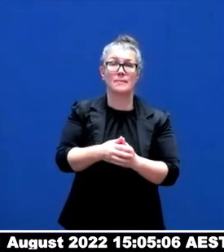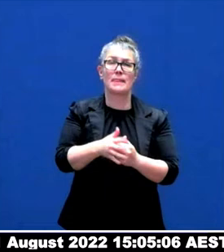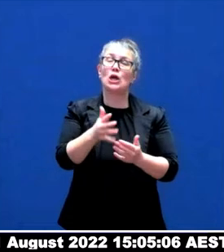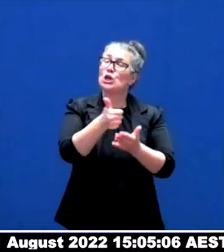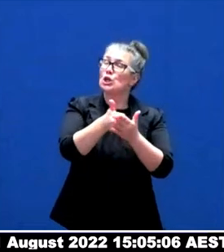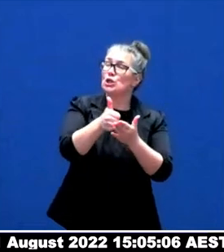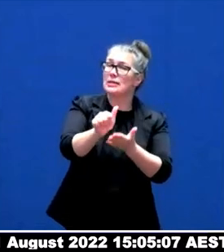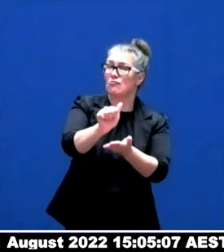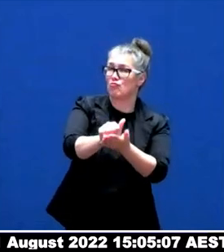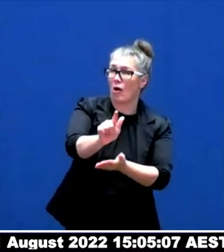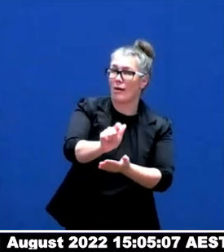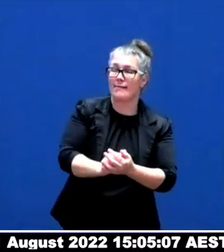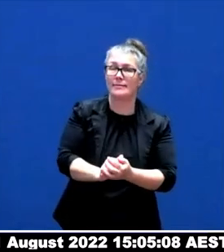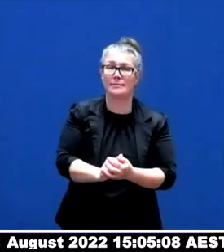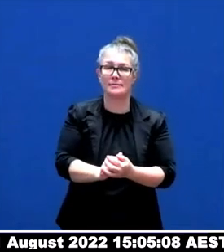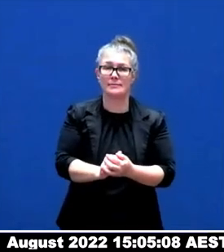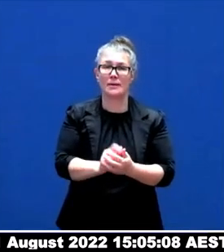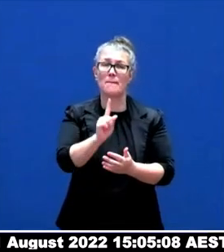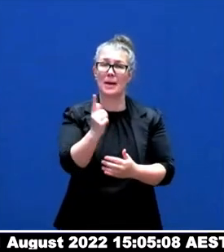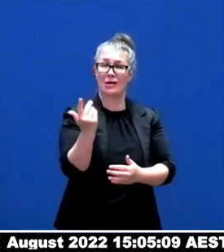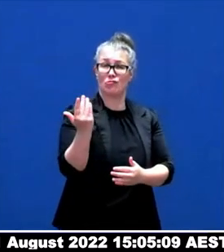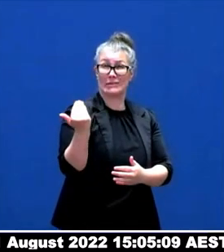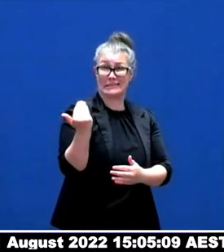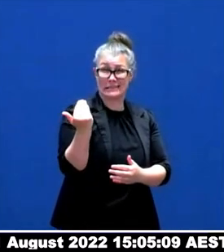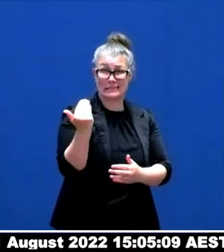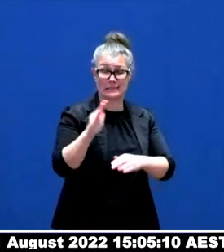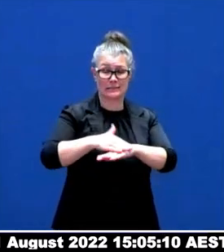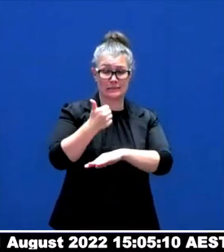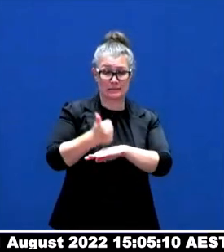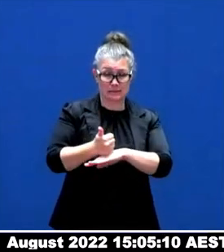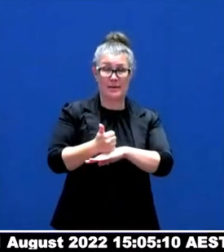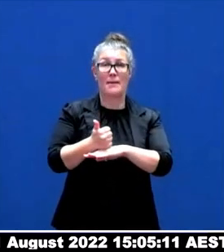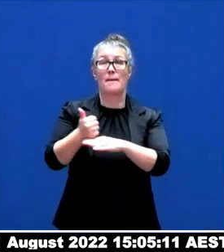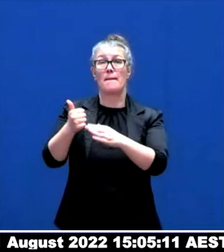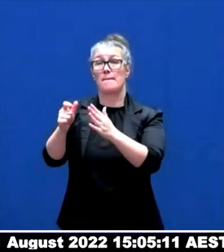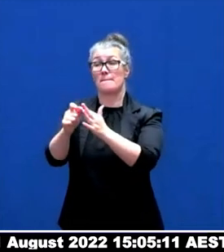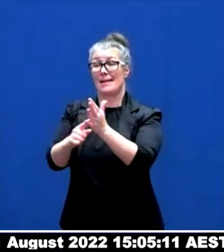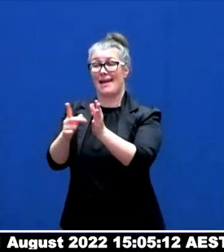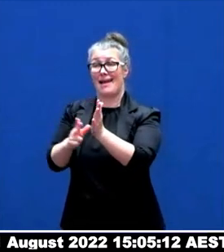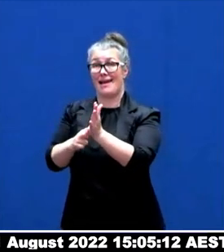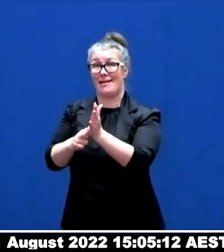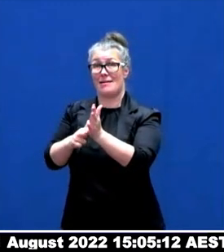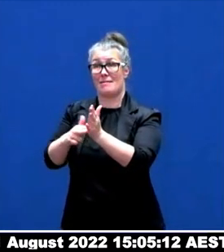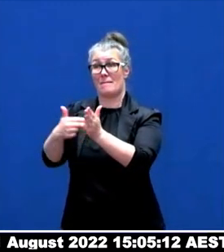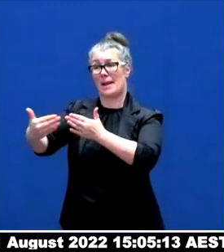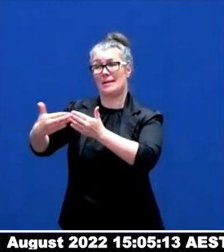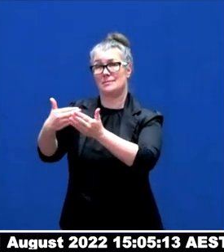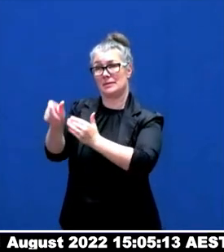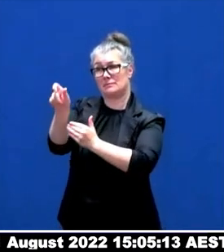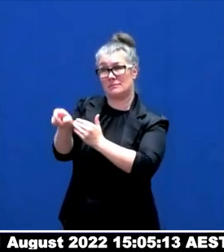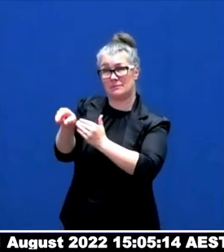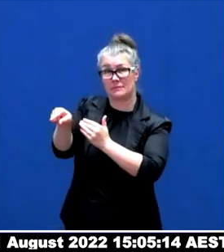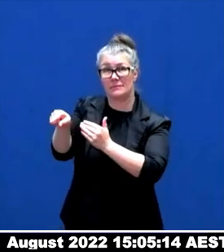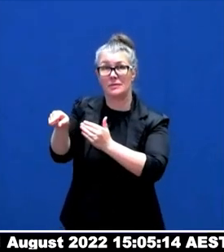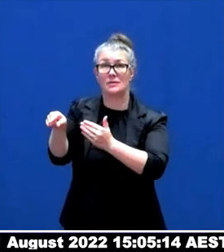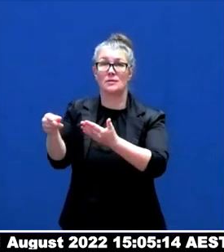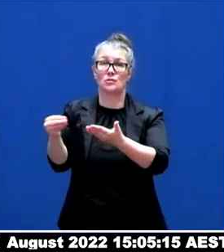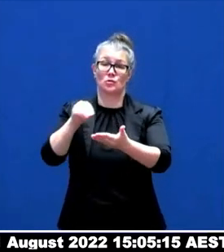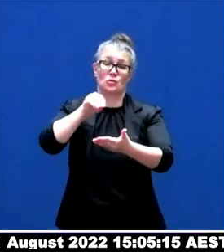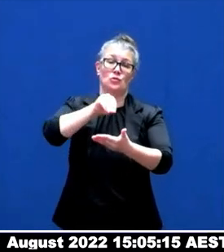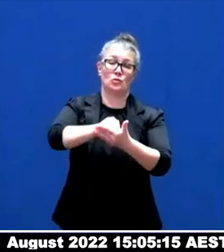We - there is a recent requirement for plan managers to put ABNs on the system of